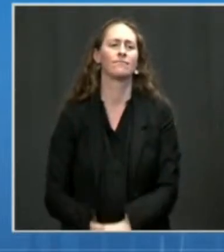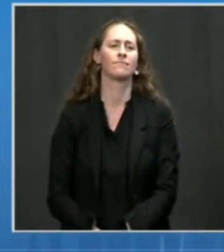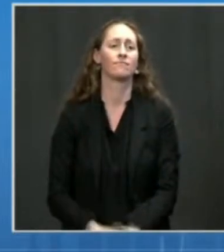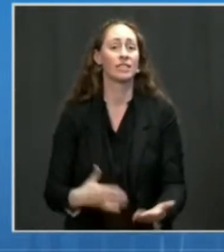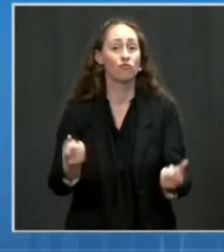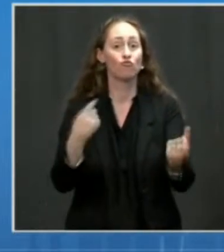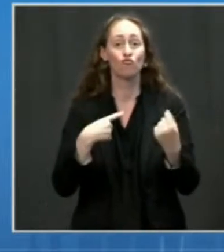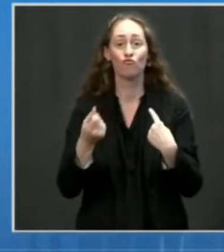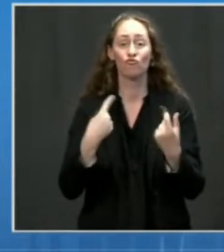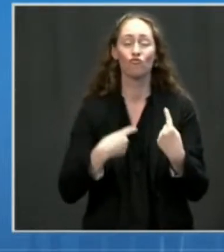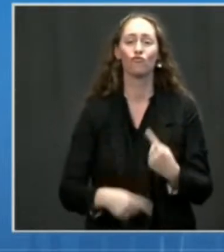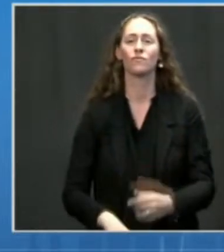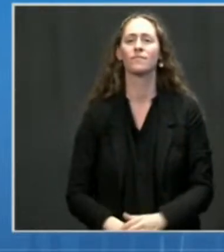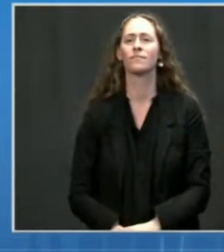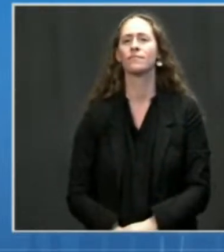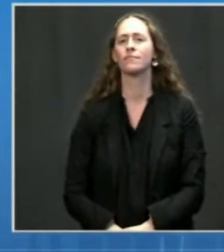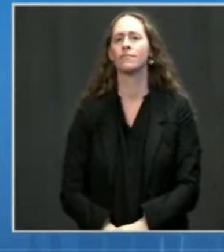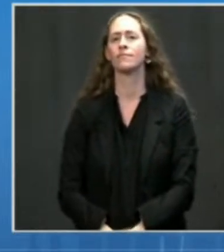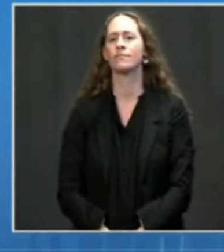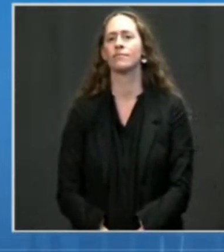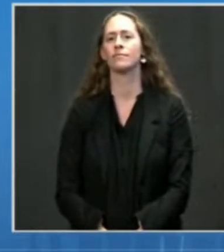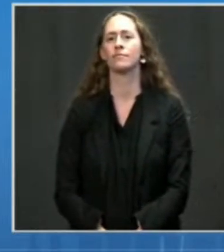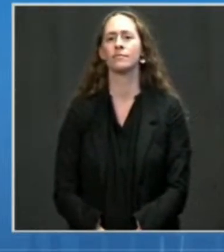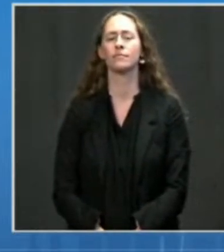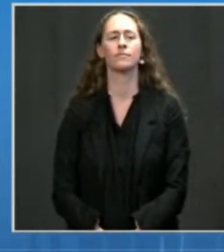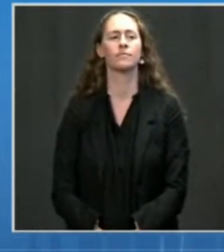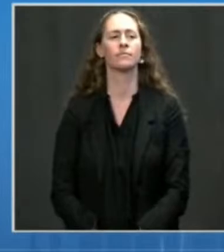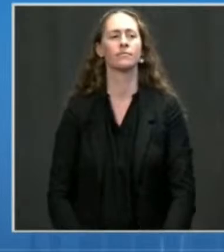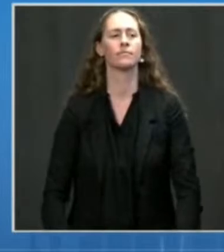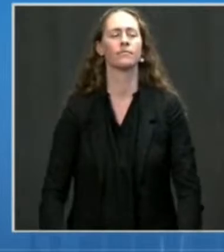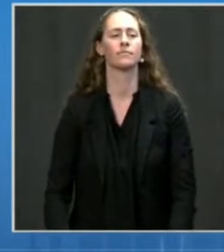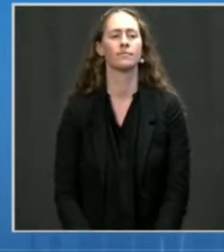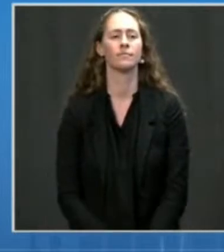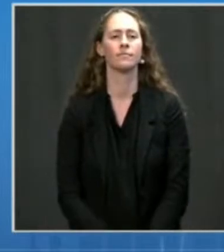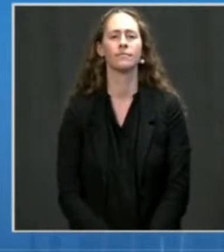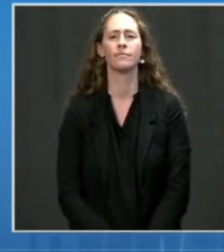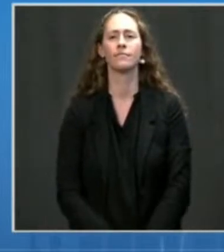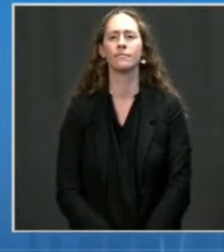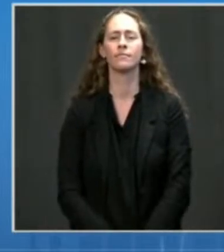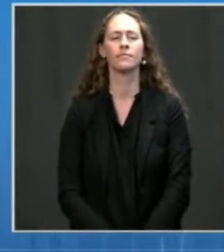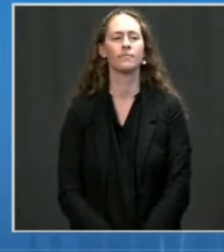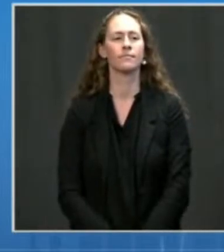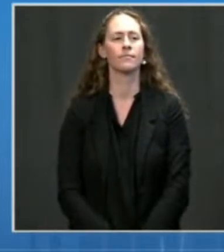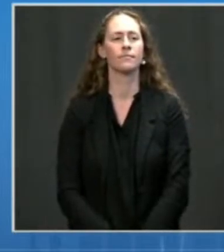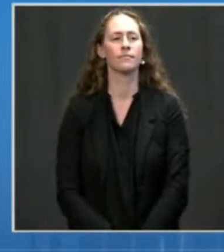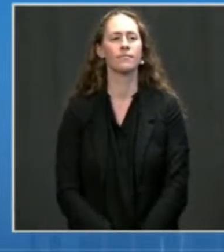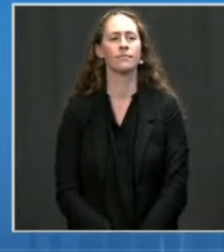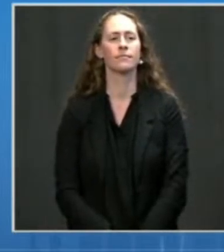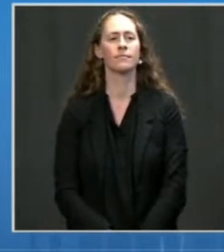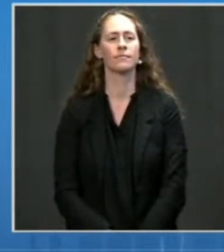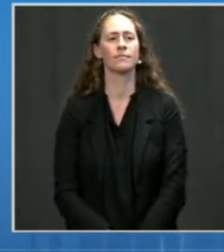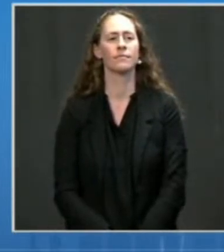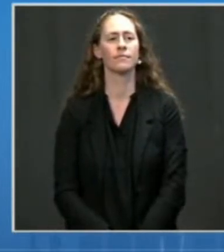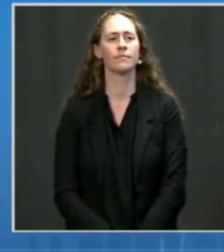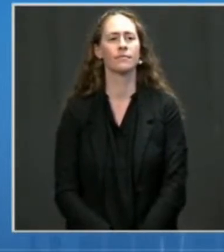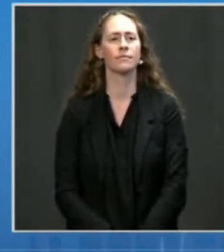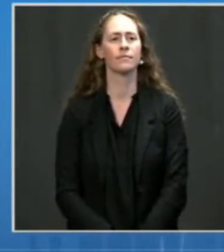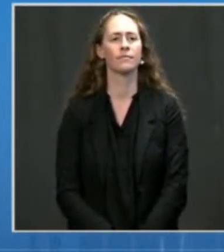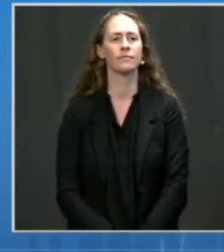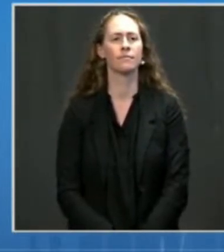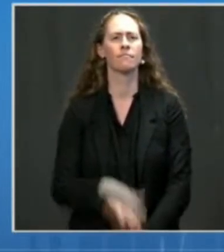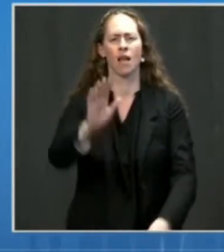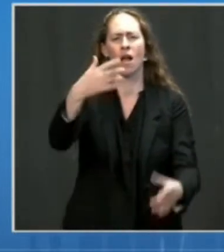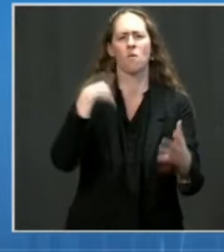SPREAD IN THEIR COMMUNITIES.